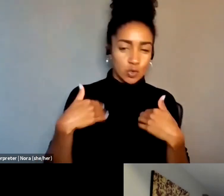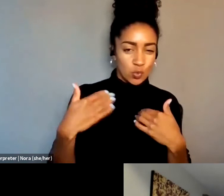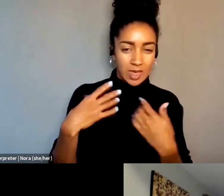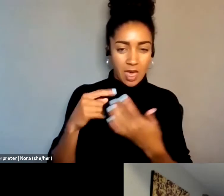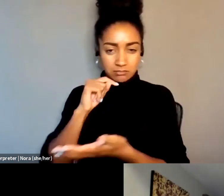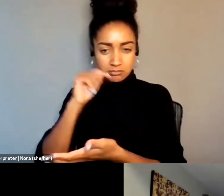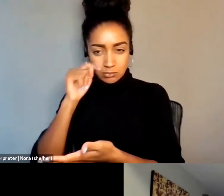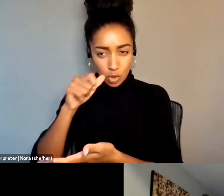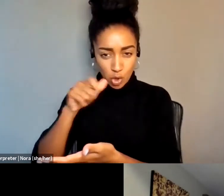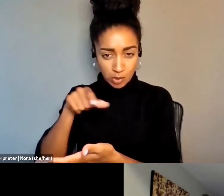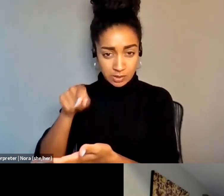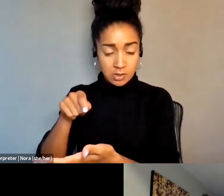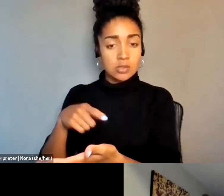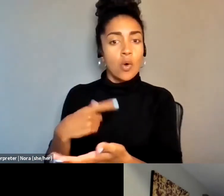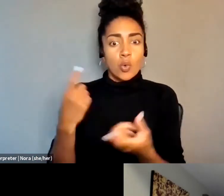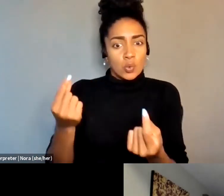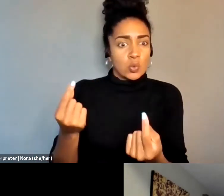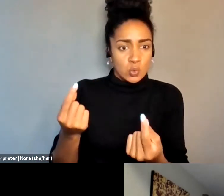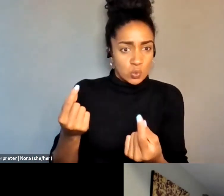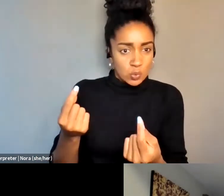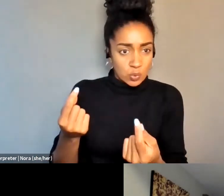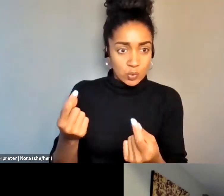That's a great question. We do know many of the ingredients needed to support girls to succeed in school and beyond